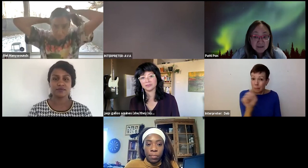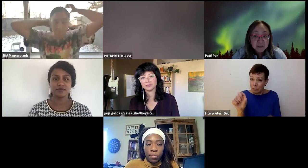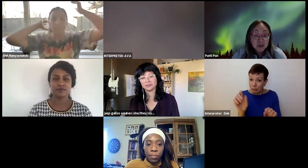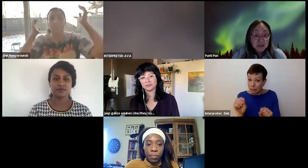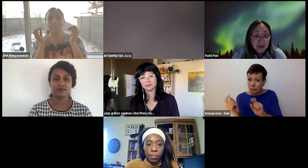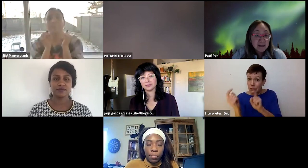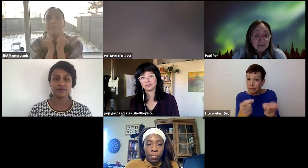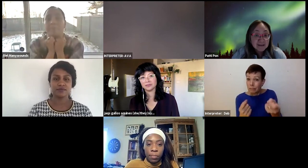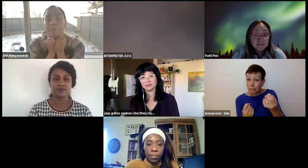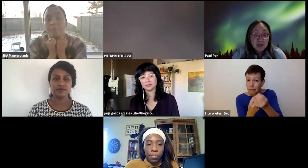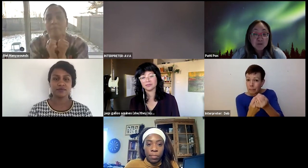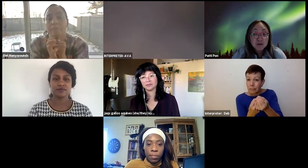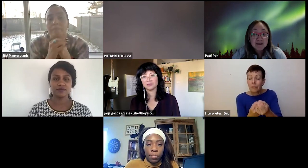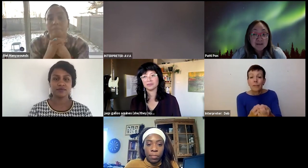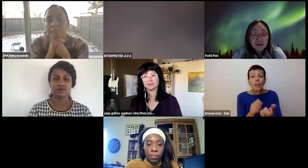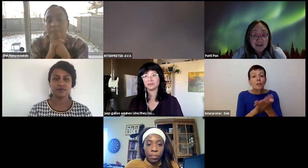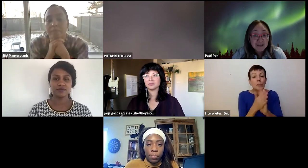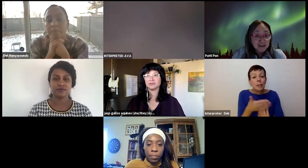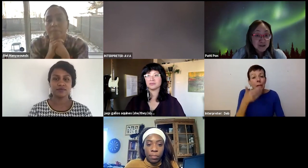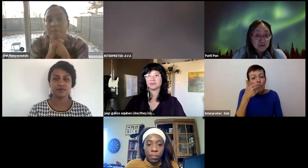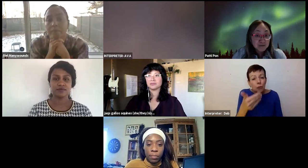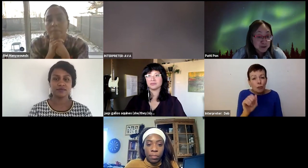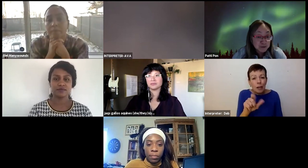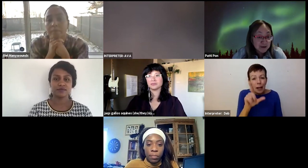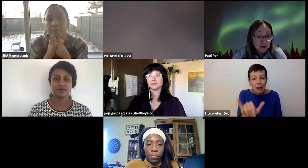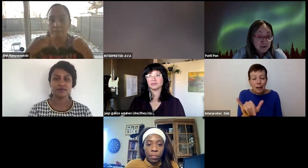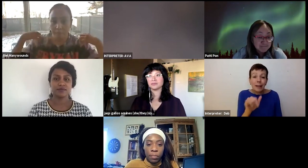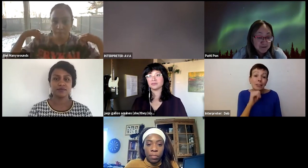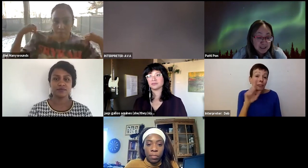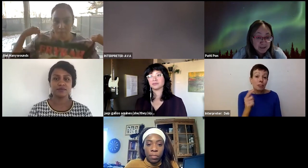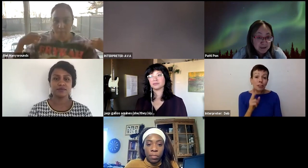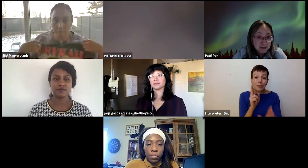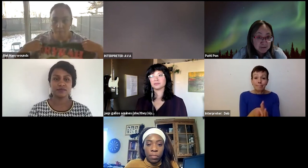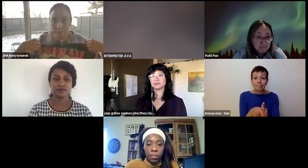to be good allies. It’s much more than signing into a virtual town hall for a couple of hours